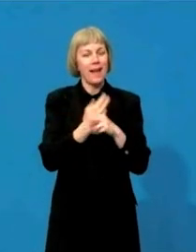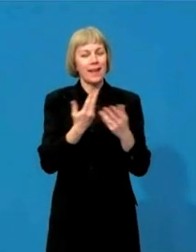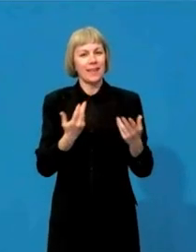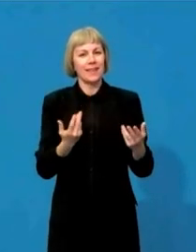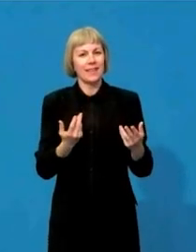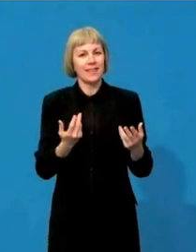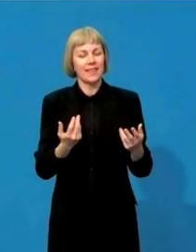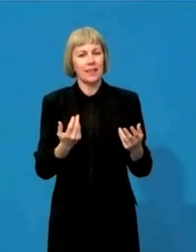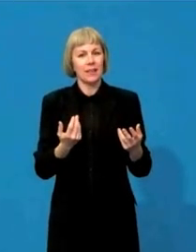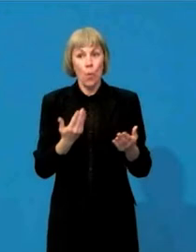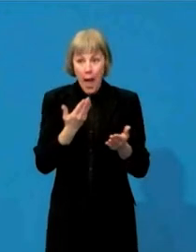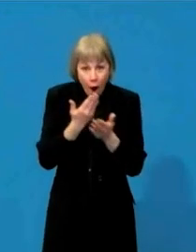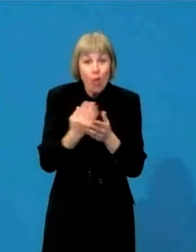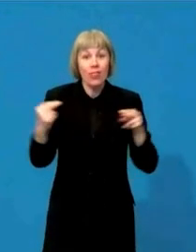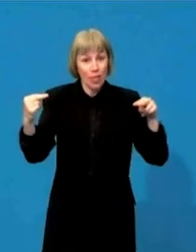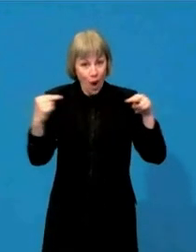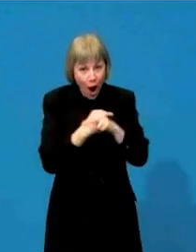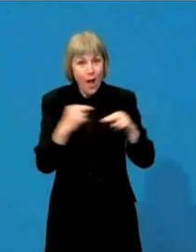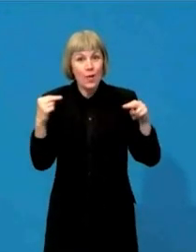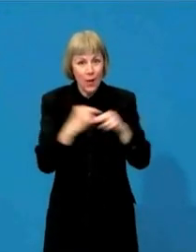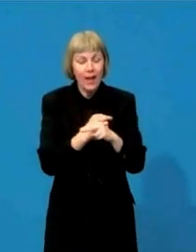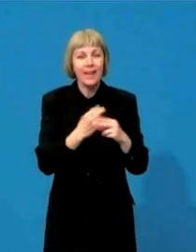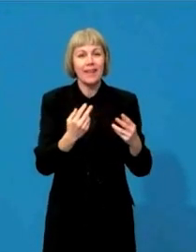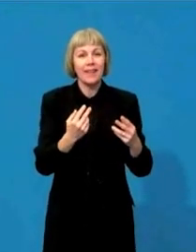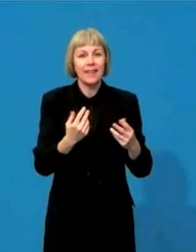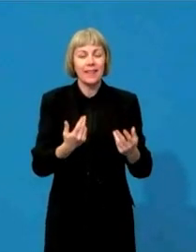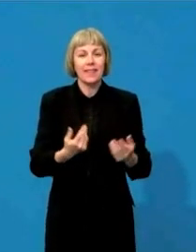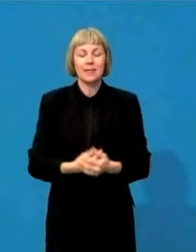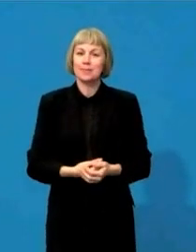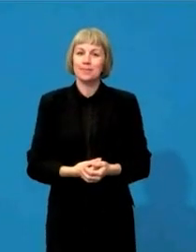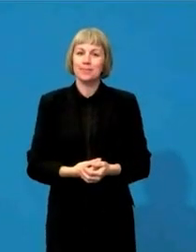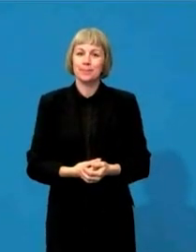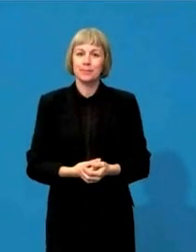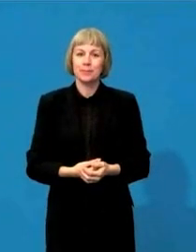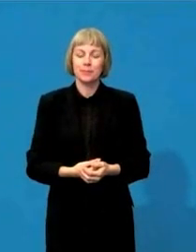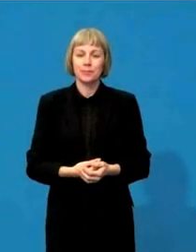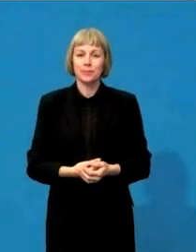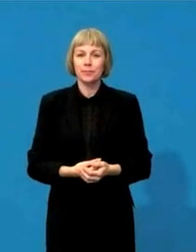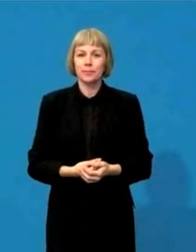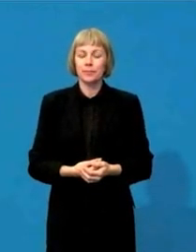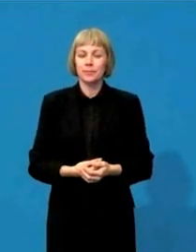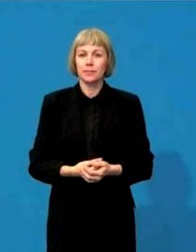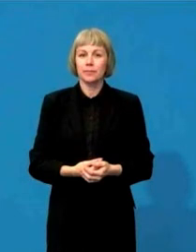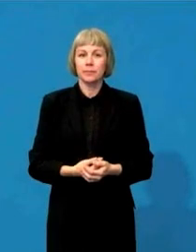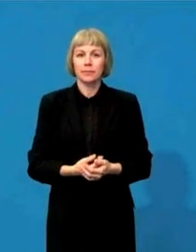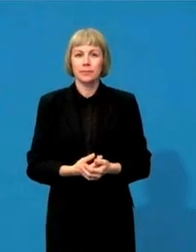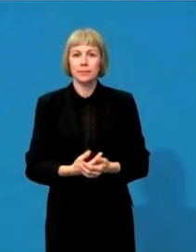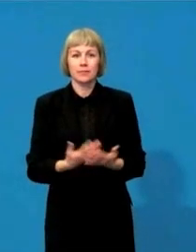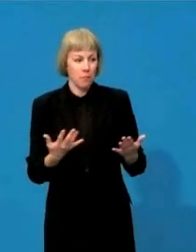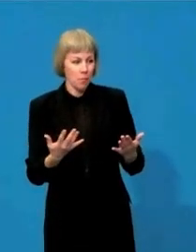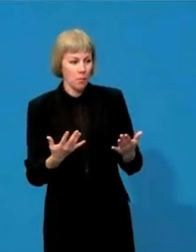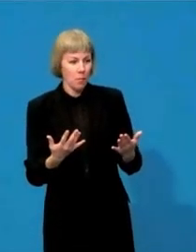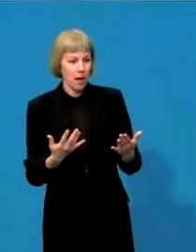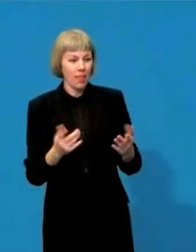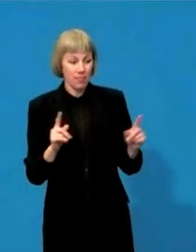We're on the highway. And that's brought us to this, to do this report, because we needed